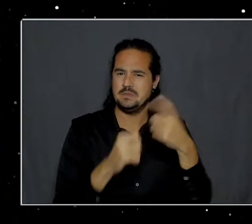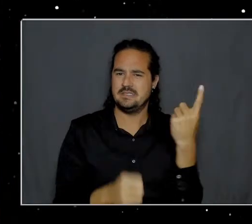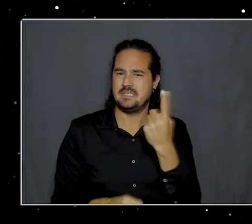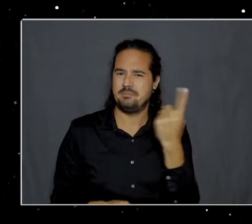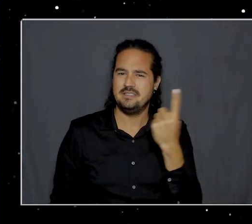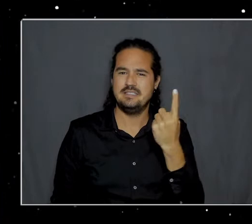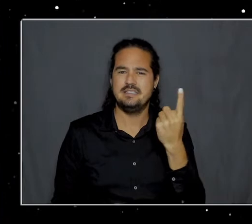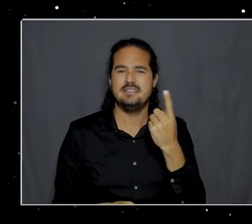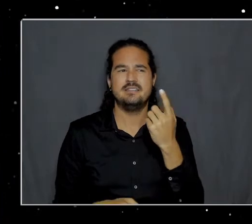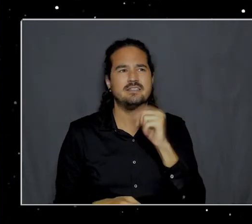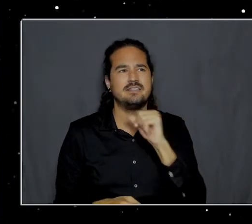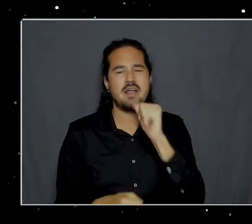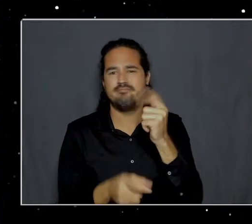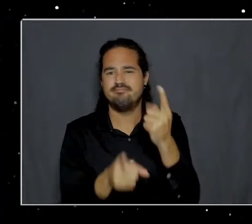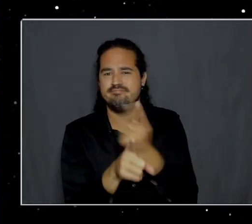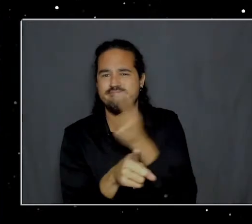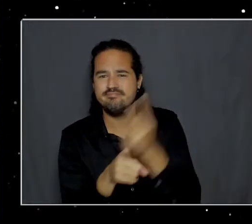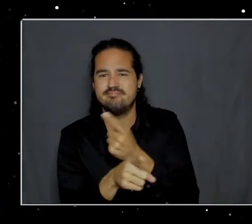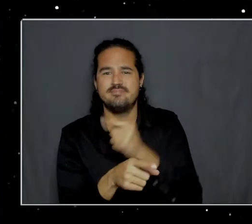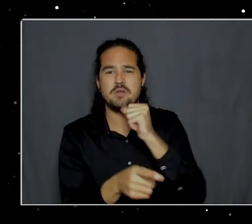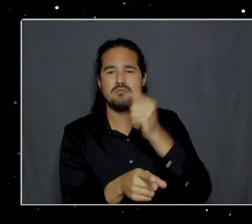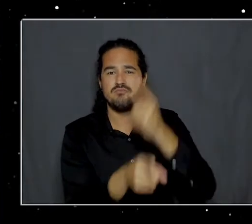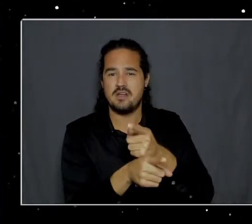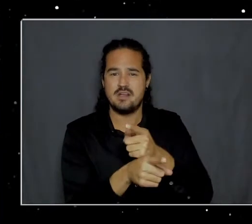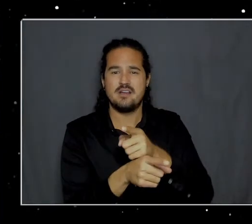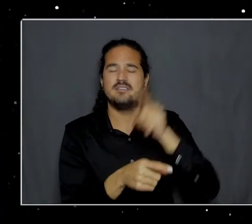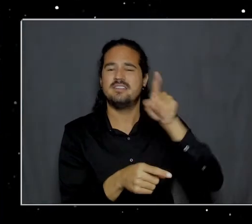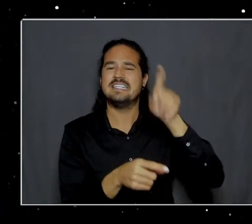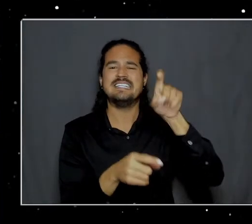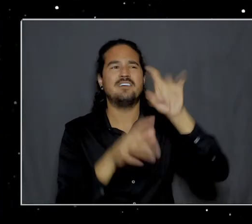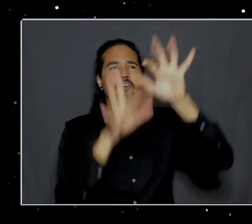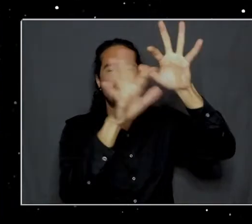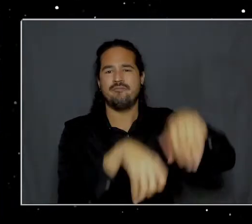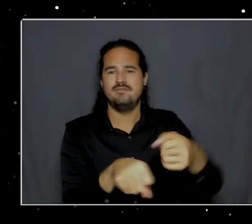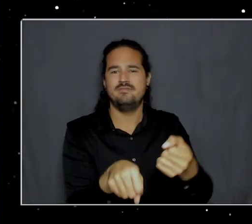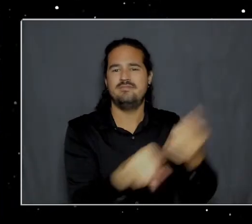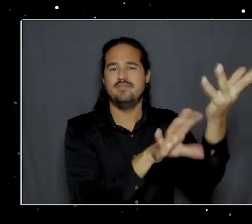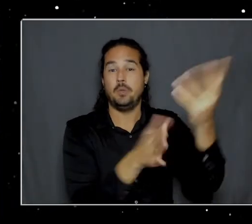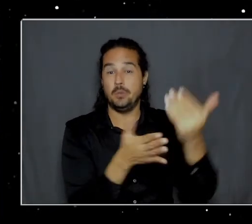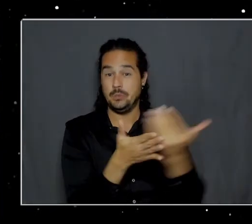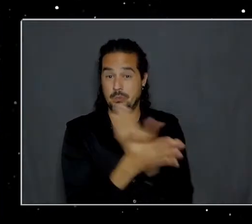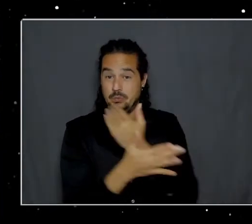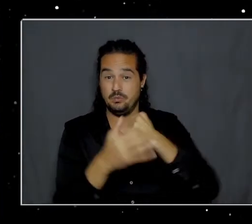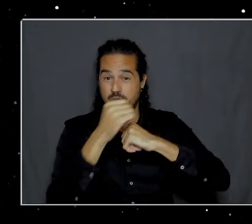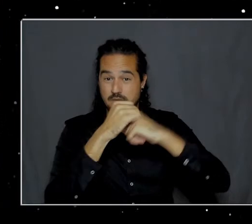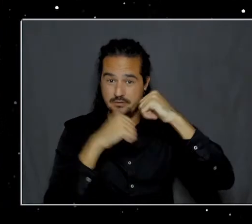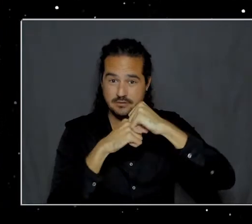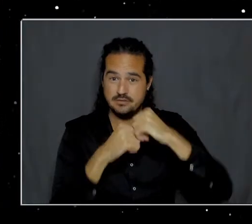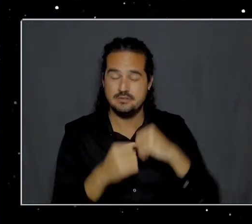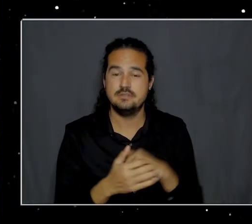MINNESOTA, PEOPLE SAY THE BRIDGES ARE FINE, UNTIL THEY FELL DOWN. SO I THINK PEOPLE, ARE INCREASINGLY BEGINNING TO UNDERSTAND THAT MAYBE